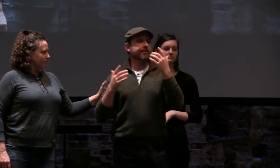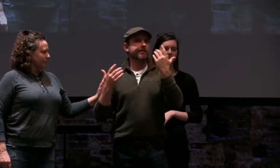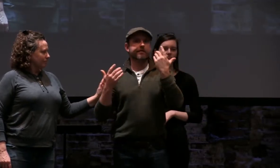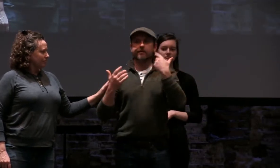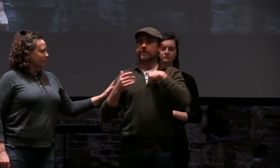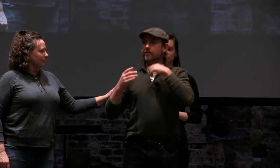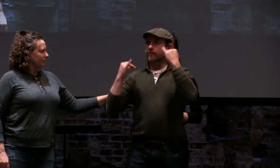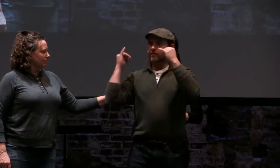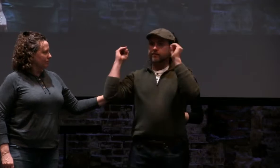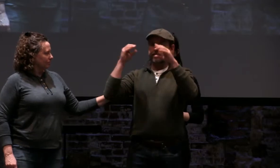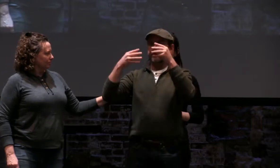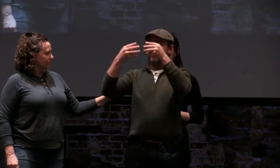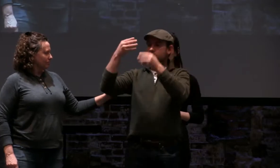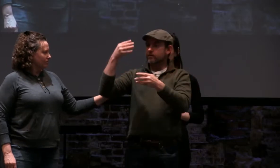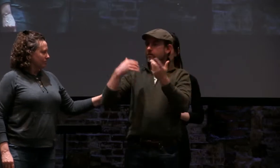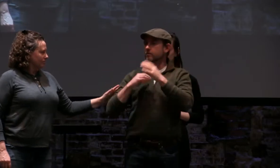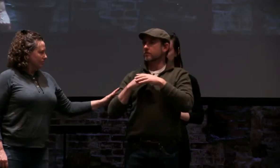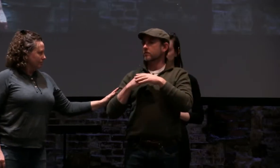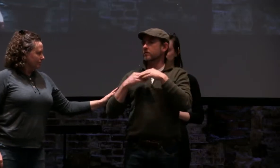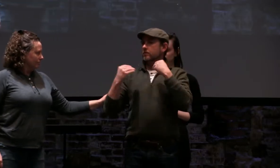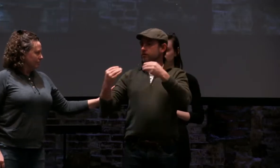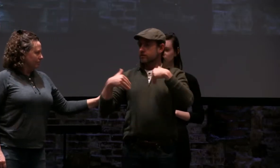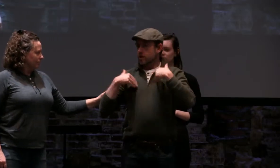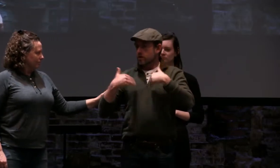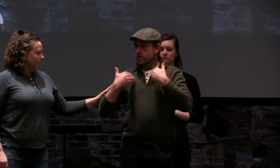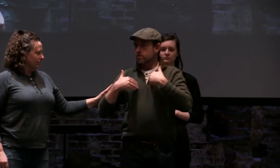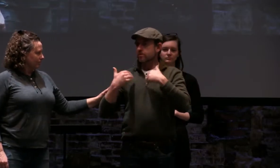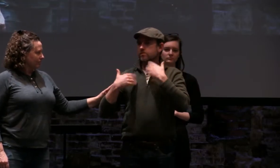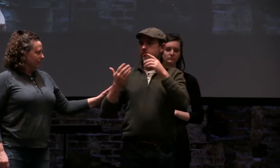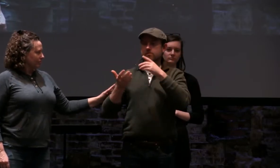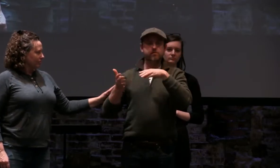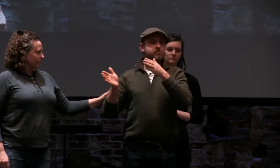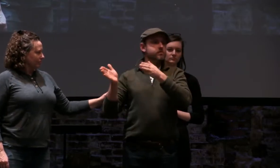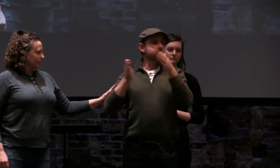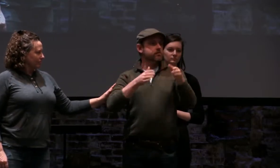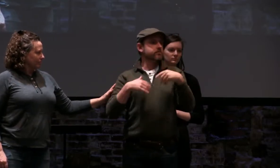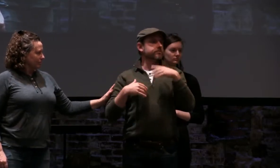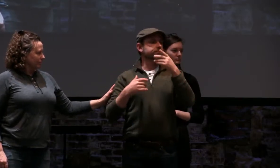So looking at these ideas, we came up with the idea